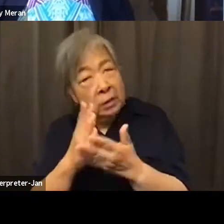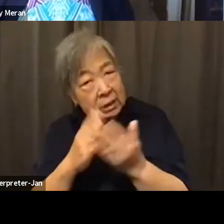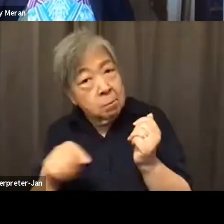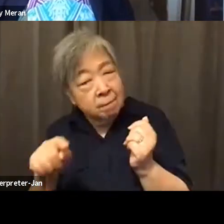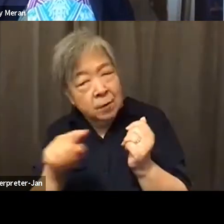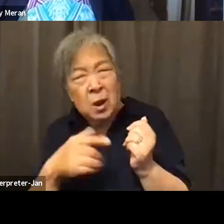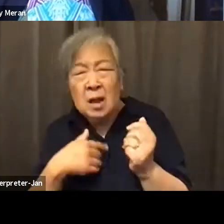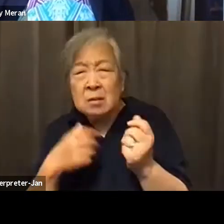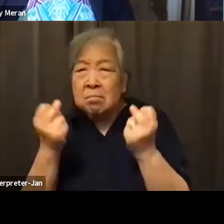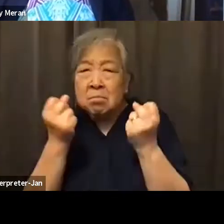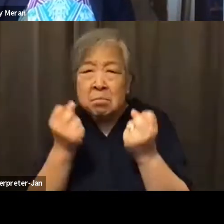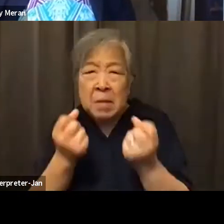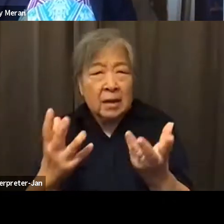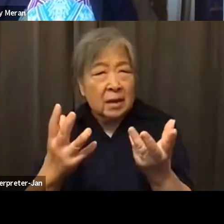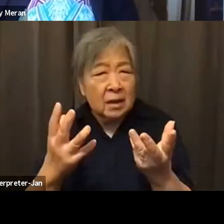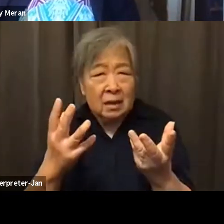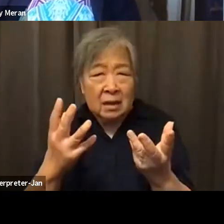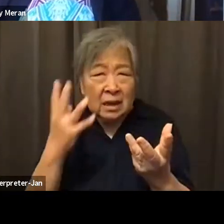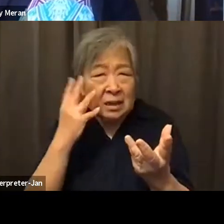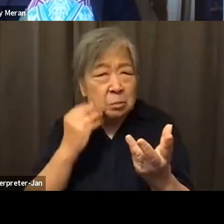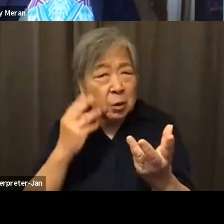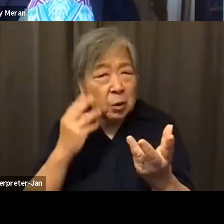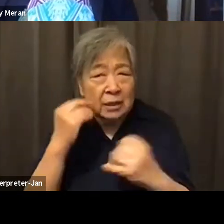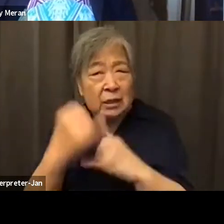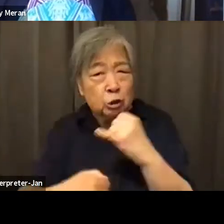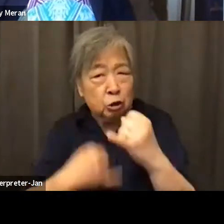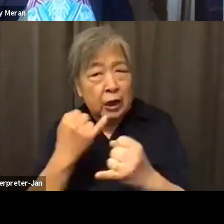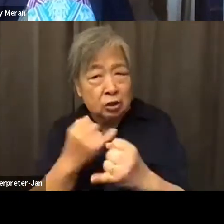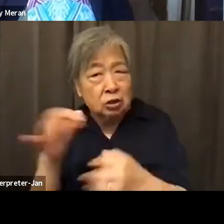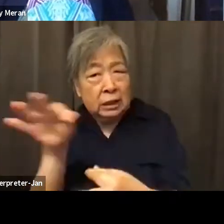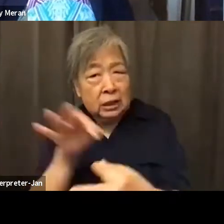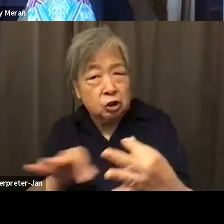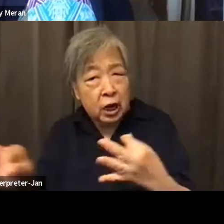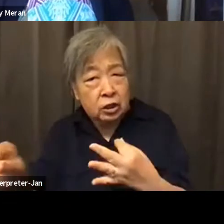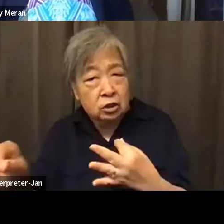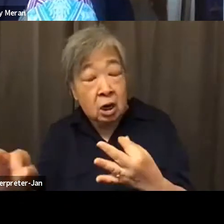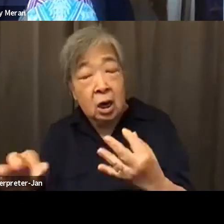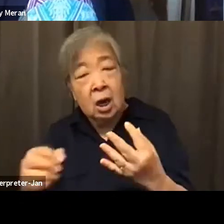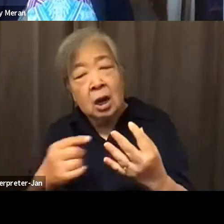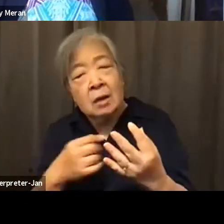international exchange experiences, so for each of you, I'd like you to just tell us